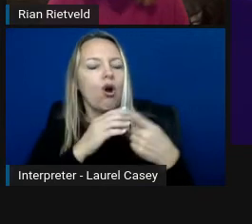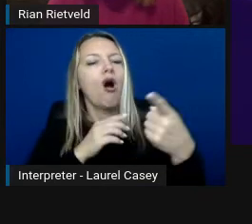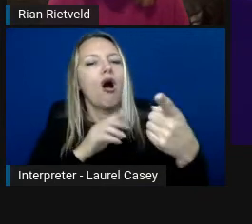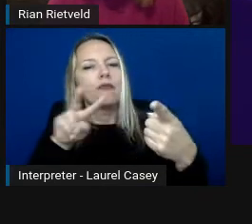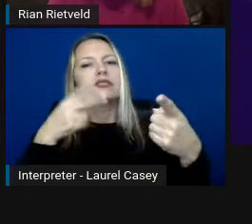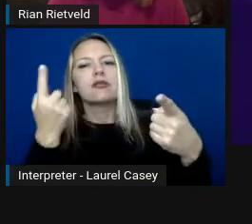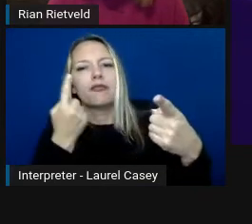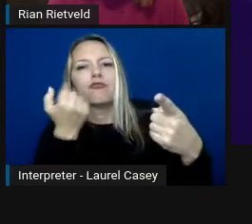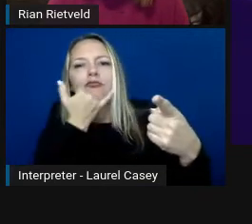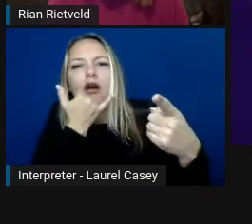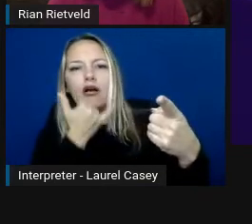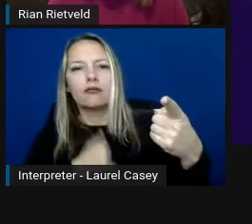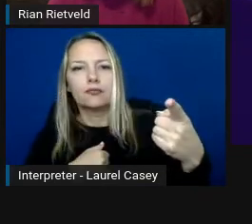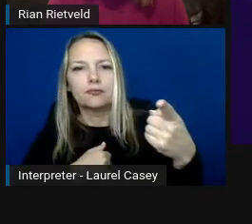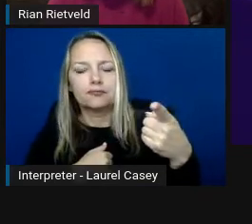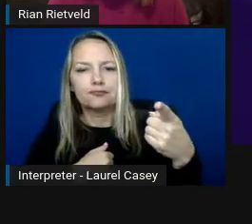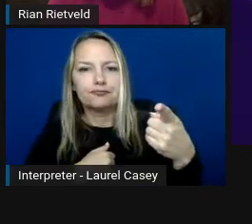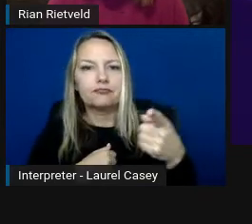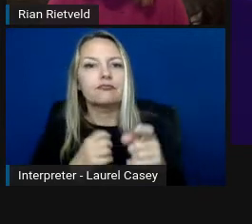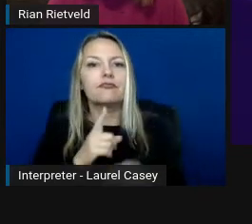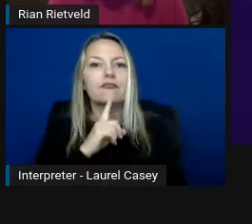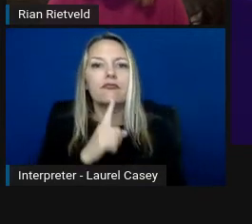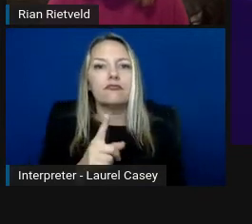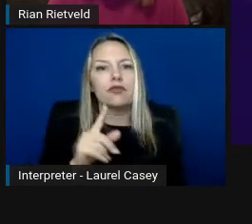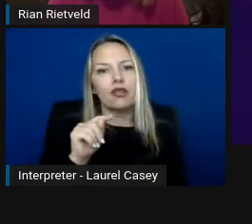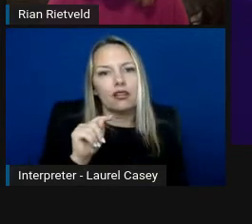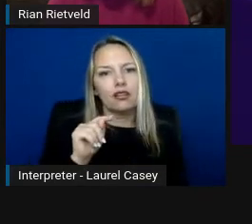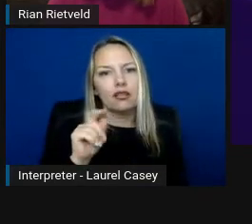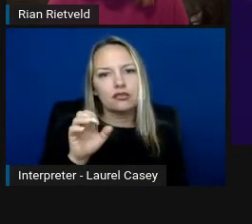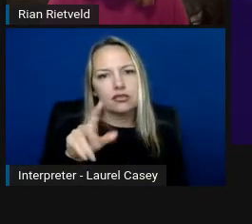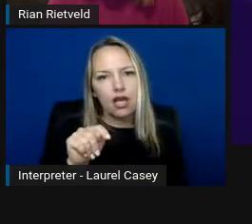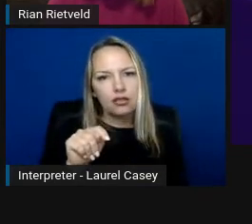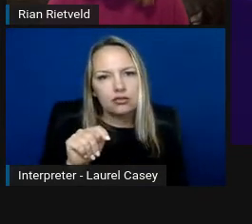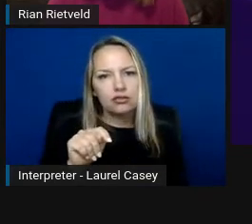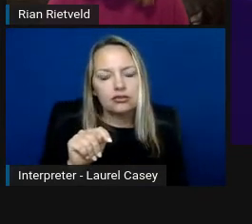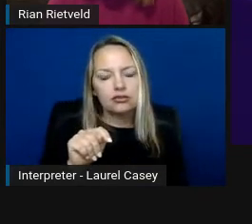You want to make sure that the text of the error message is clear and tells the users what they need to do.